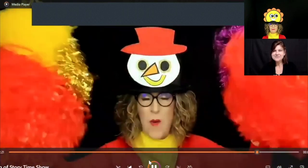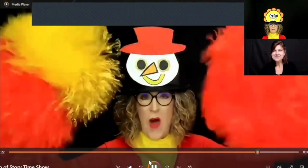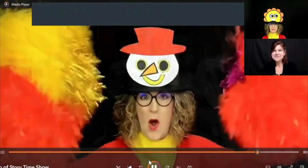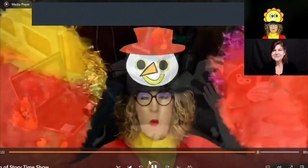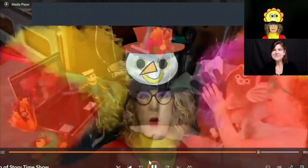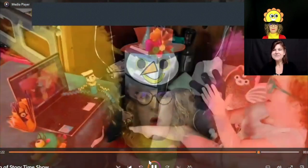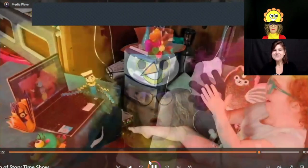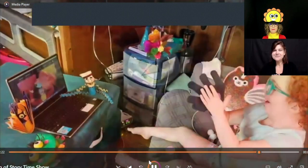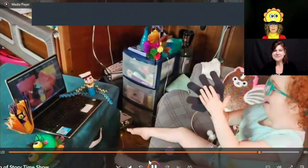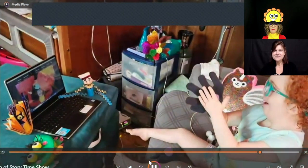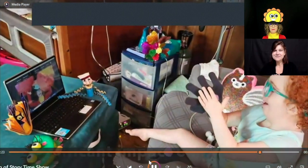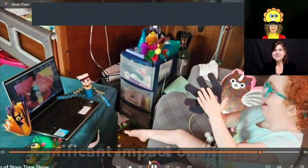Woo, woo, woo! Woo, woo, woo!